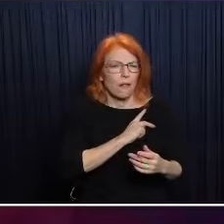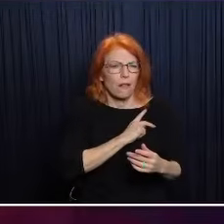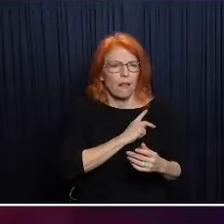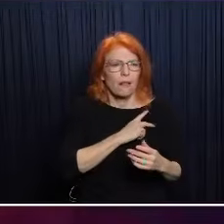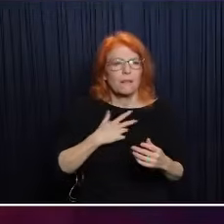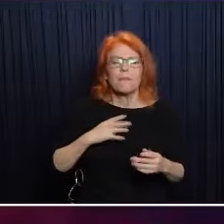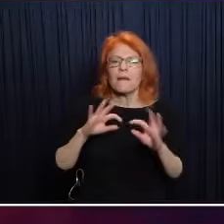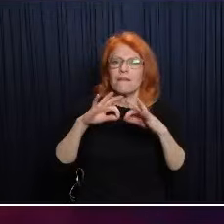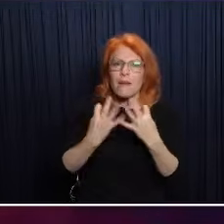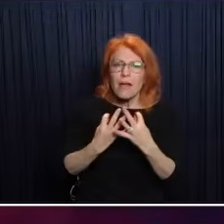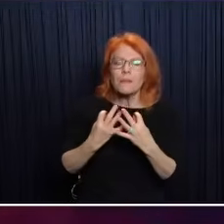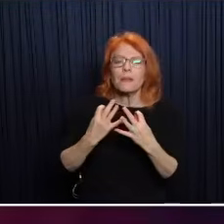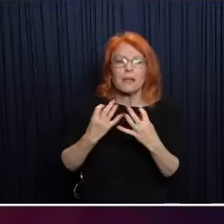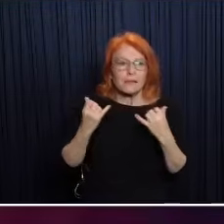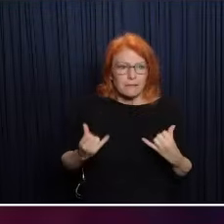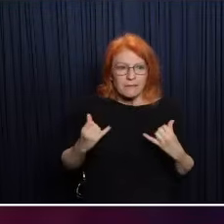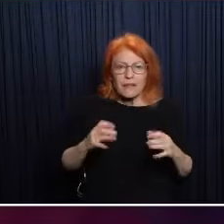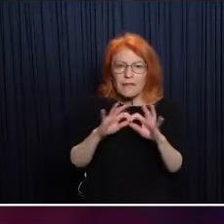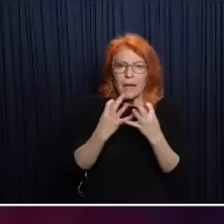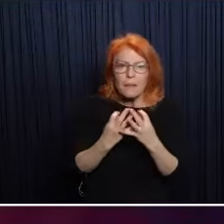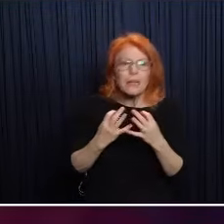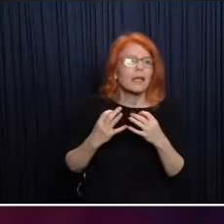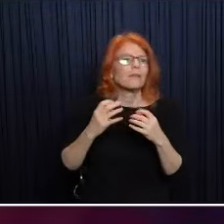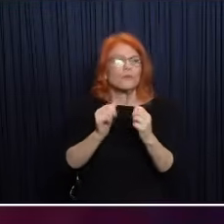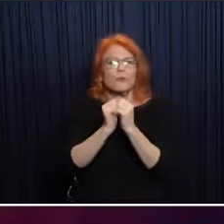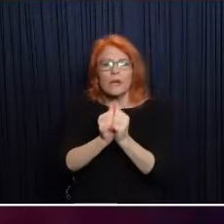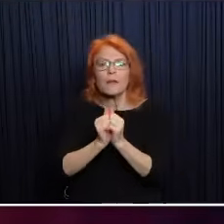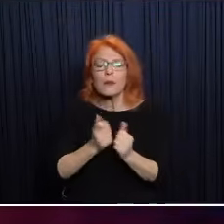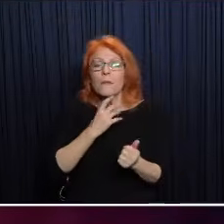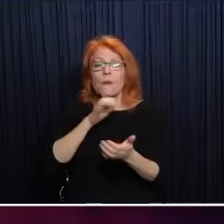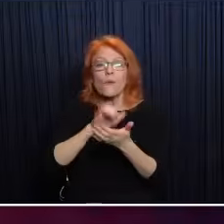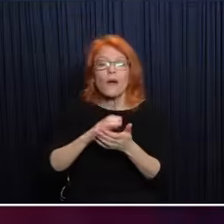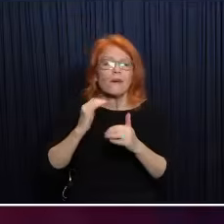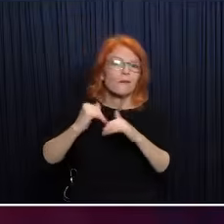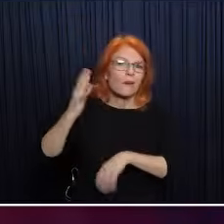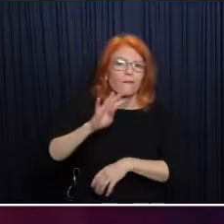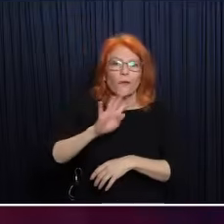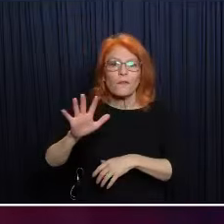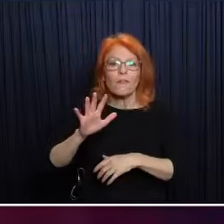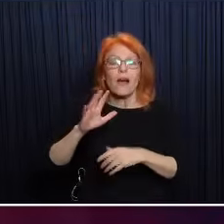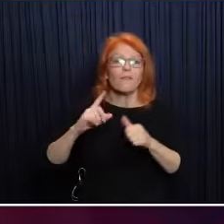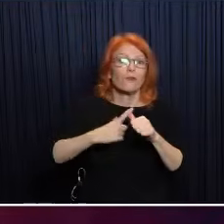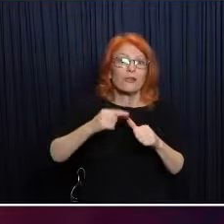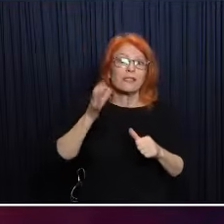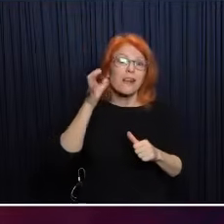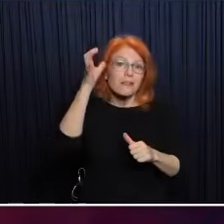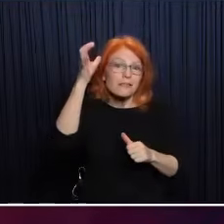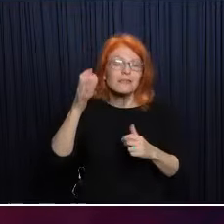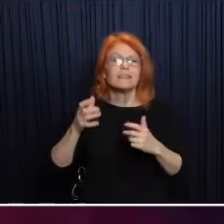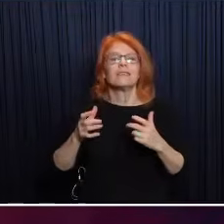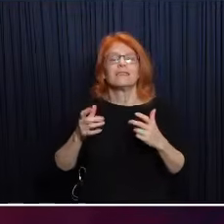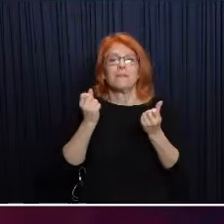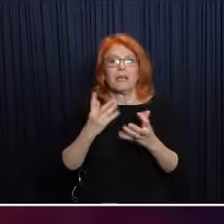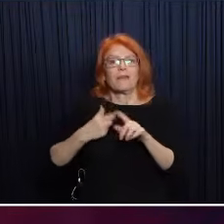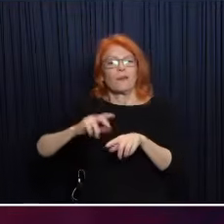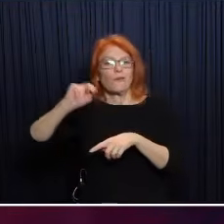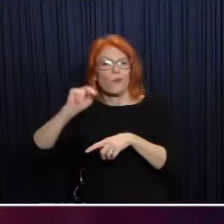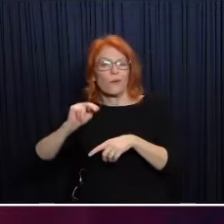AT THE MOUNTAIN. AS LONG AS THERE IS WATER. IT IS VERY PERSONAL.